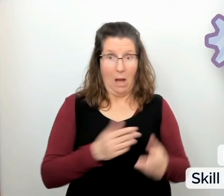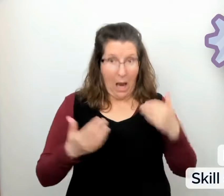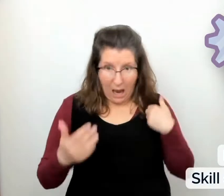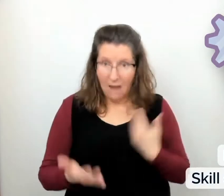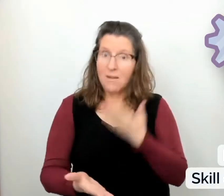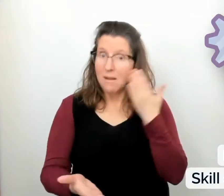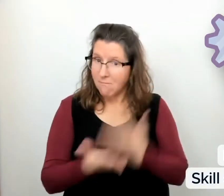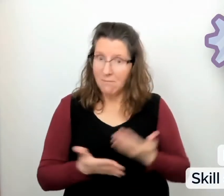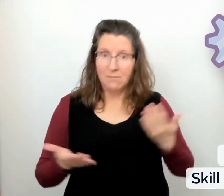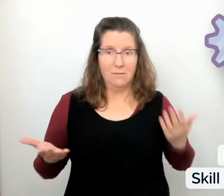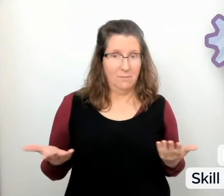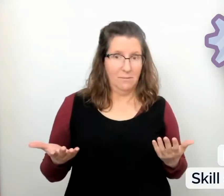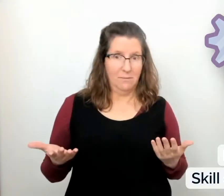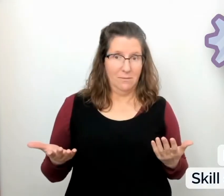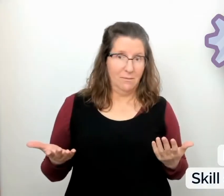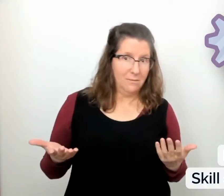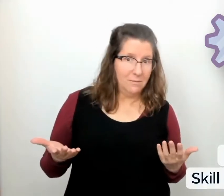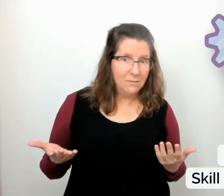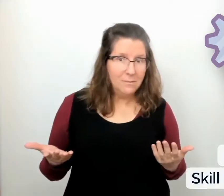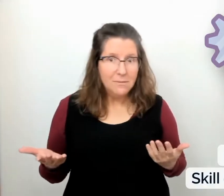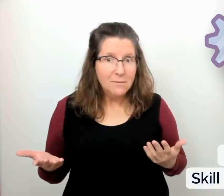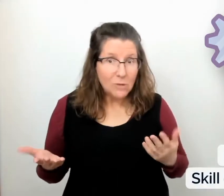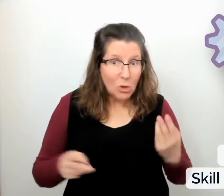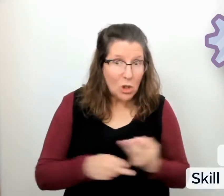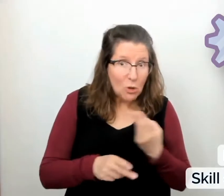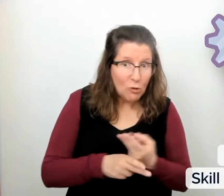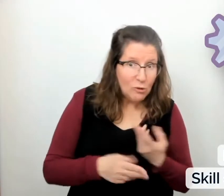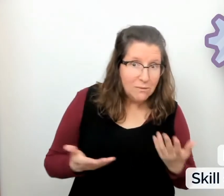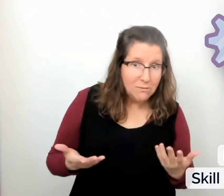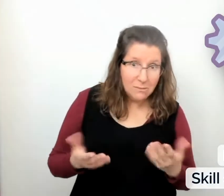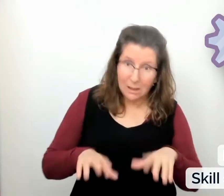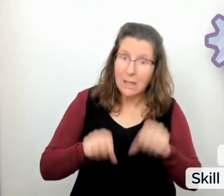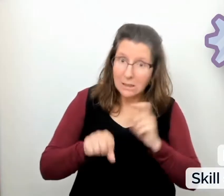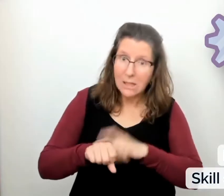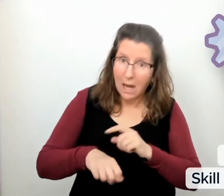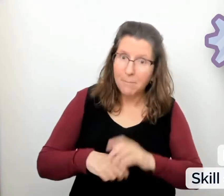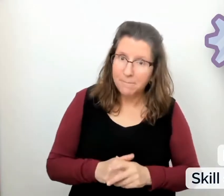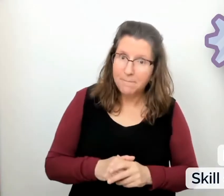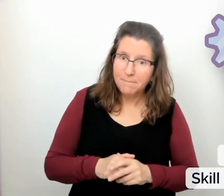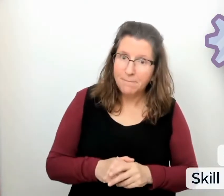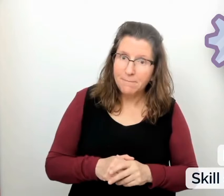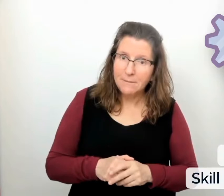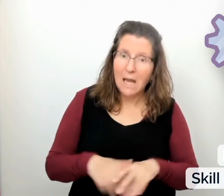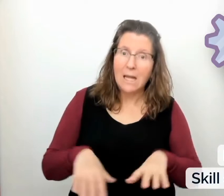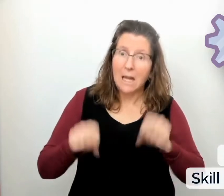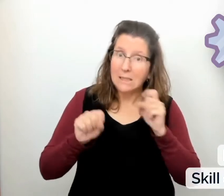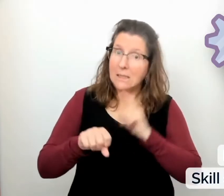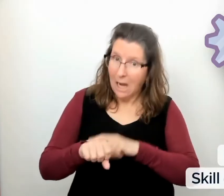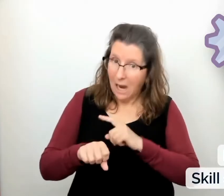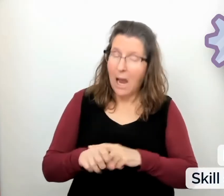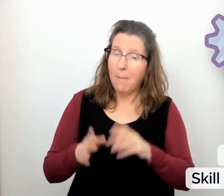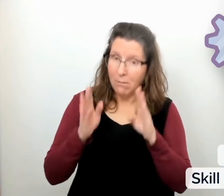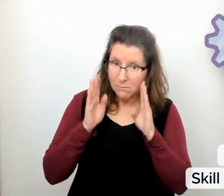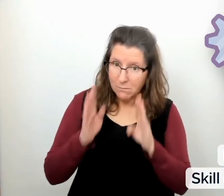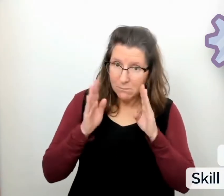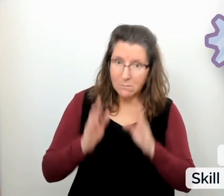The research is there. Are we using it? It does take time. It takes time and focus.